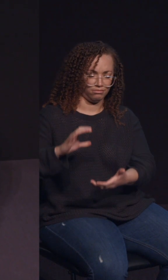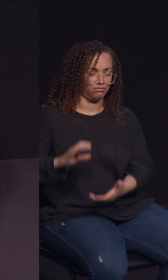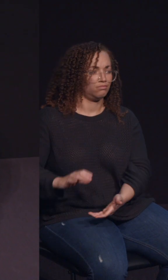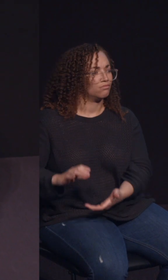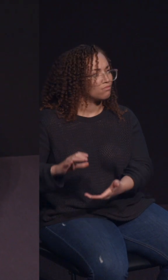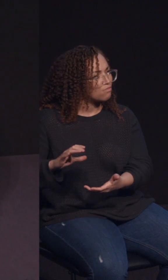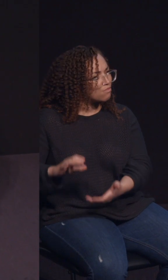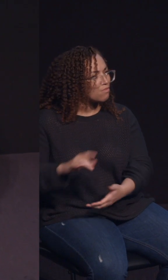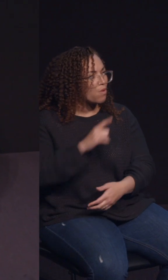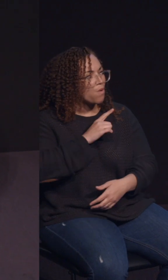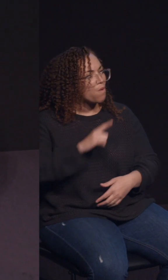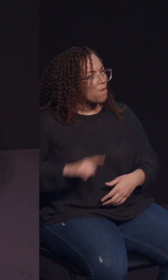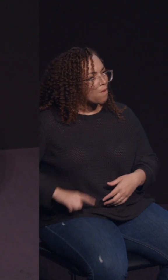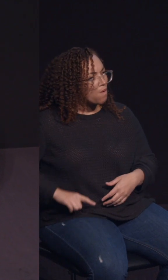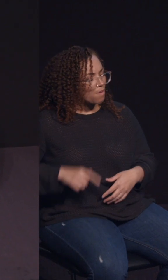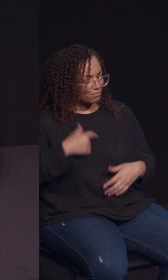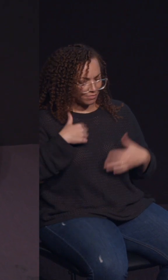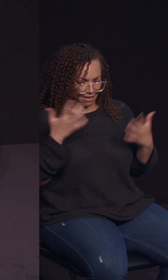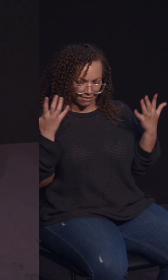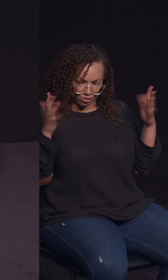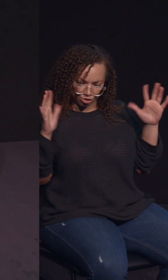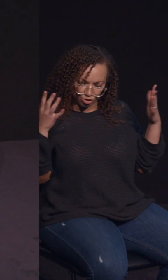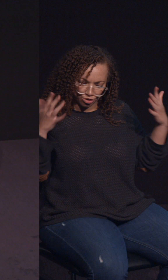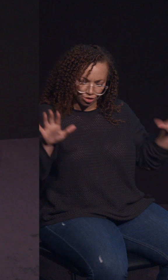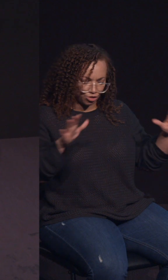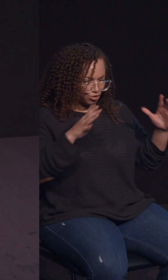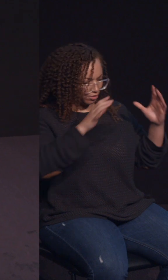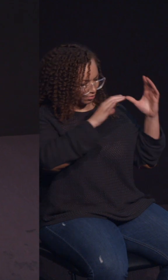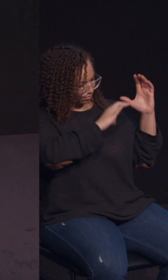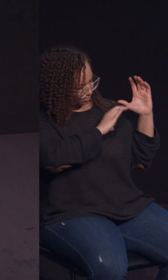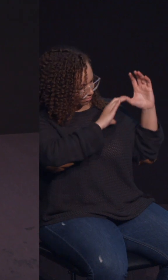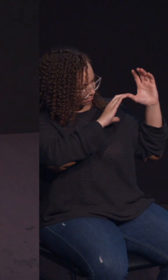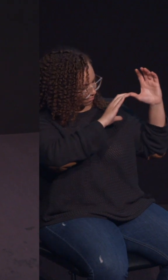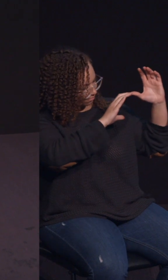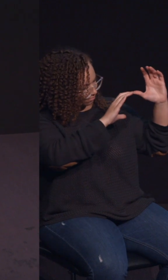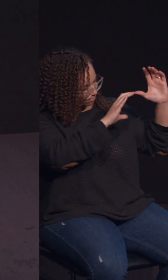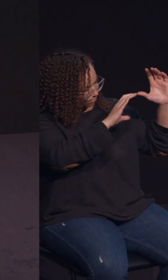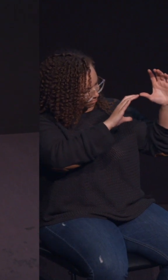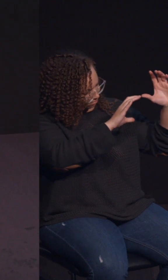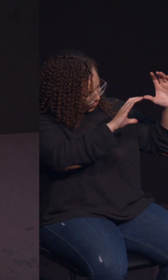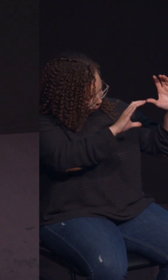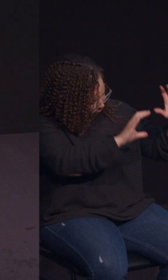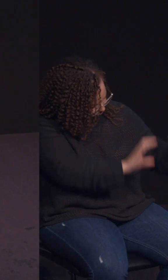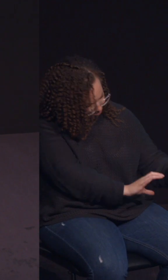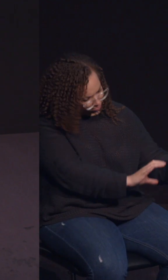Since I laid my burdens down